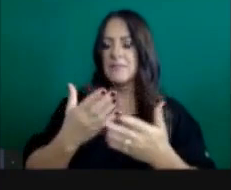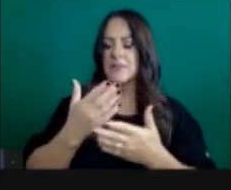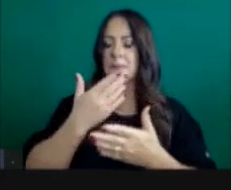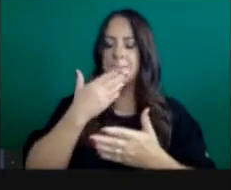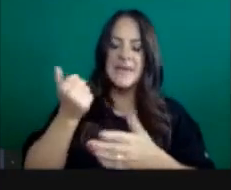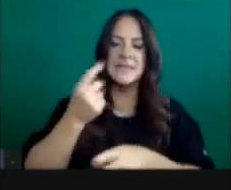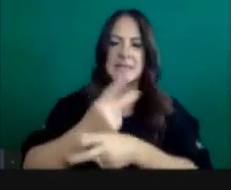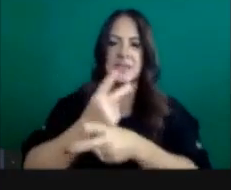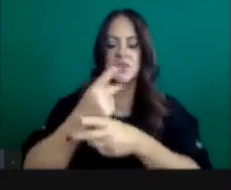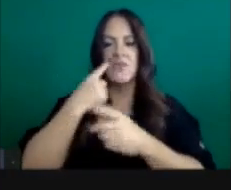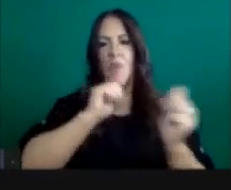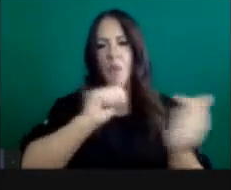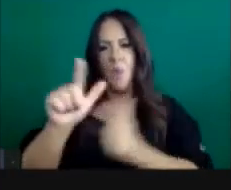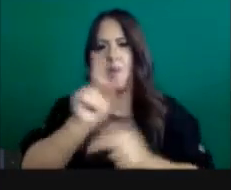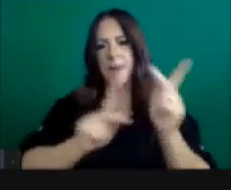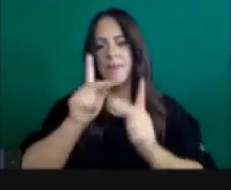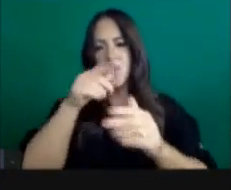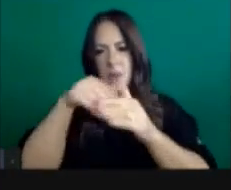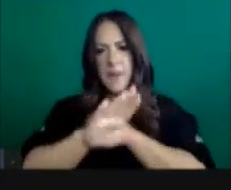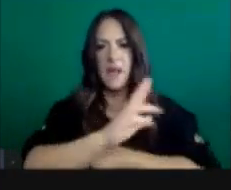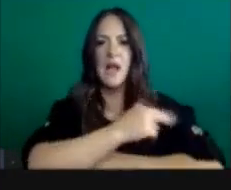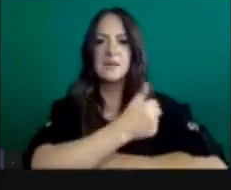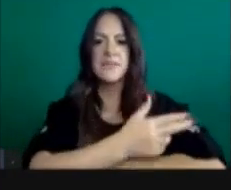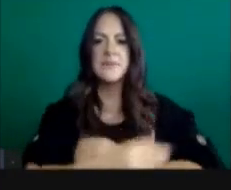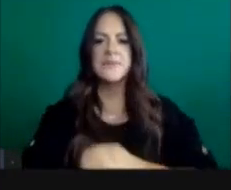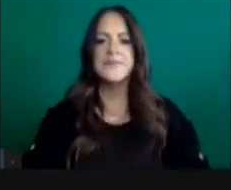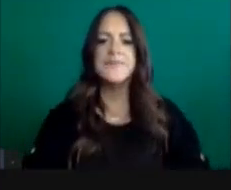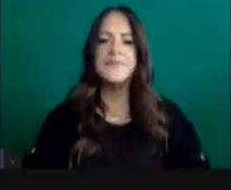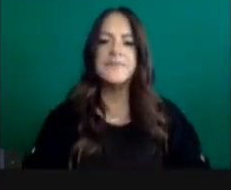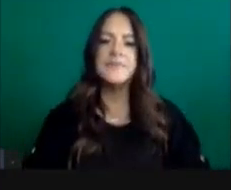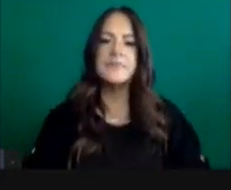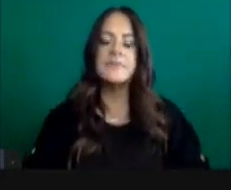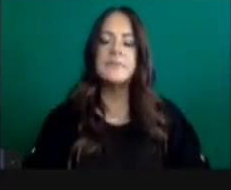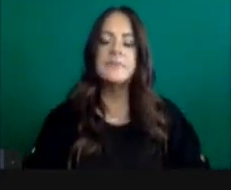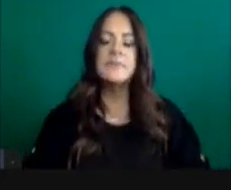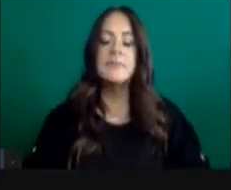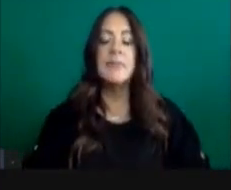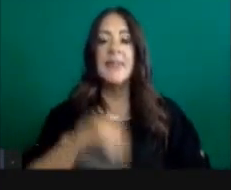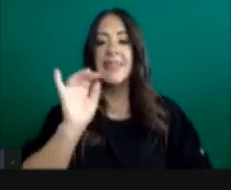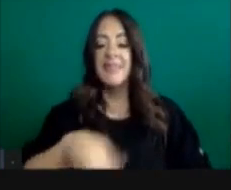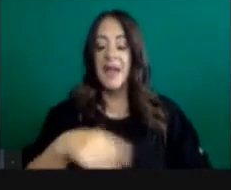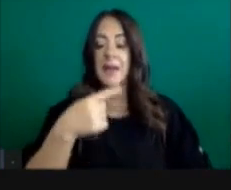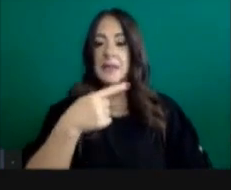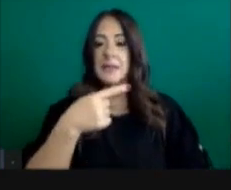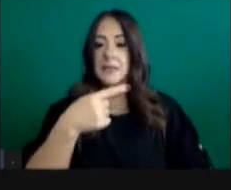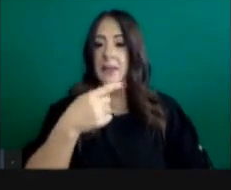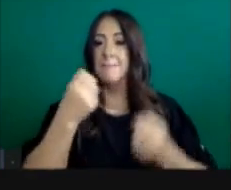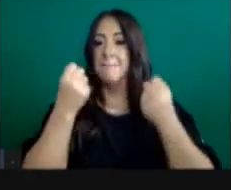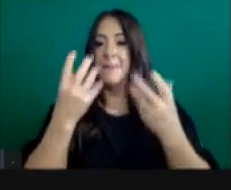IMPLEMENTATION BECOME CRITICAL TO ENSURE THE BEST CARE POSSIBLE IS DELIVERED TO ALL CALIFORNIANS.